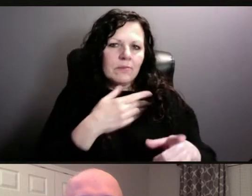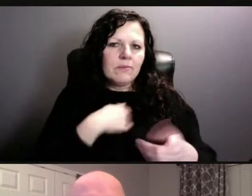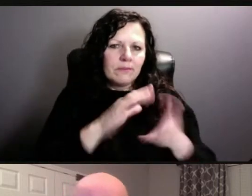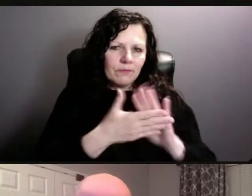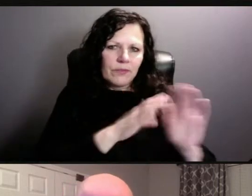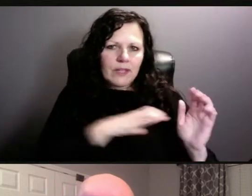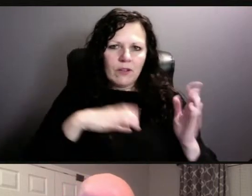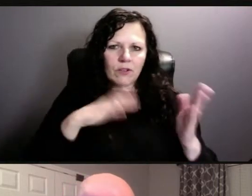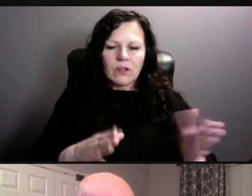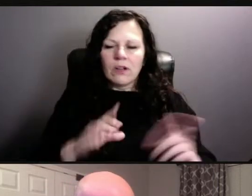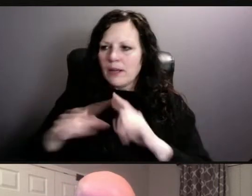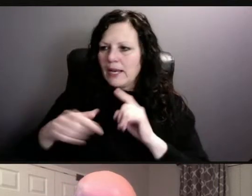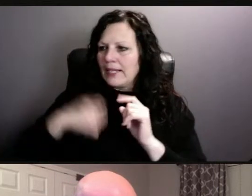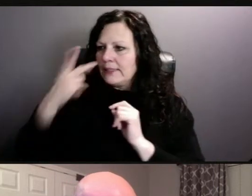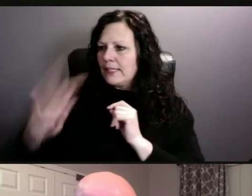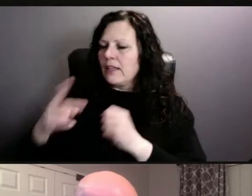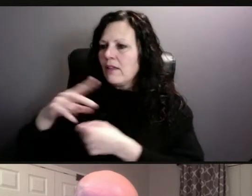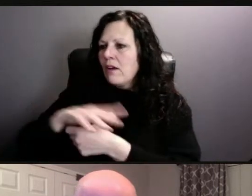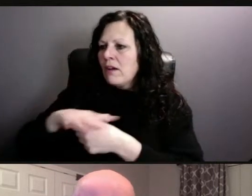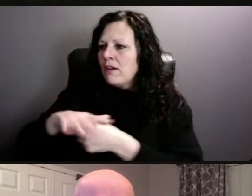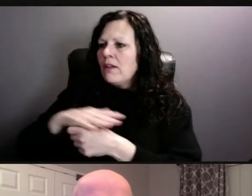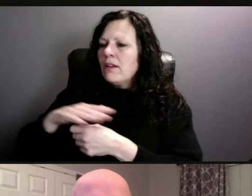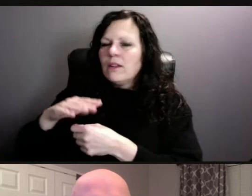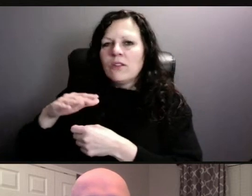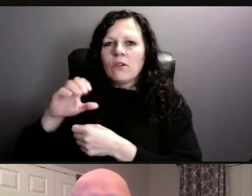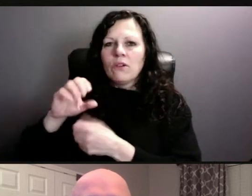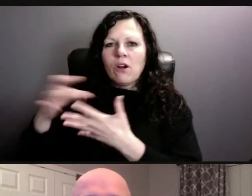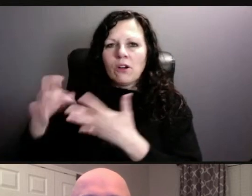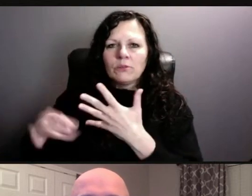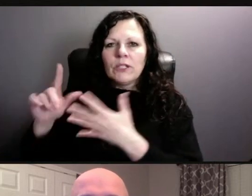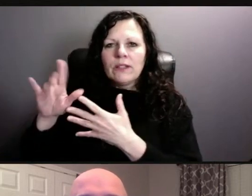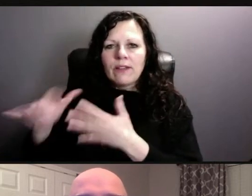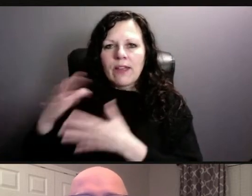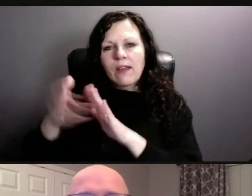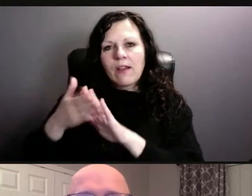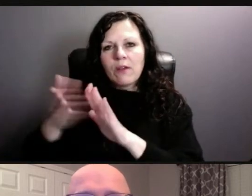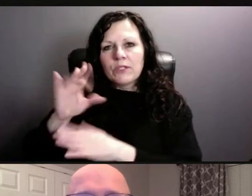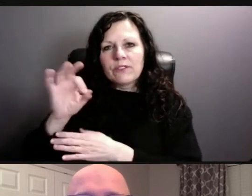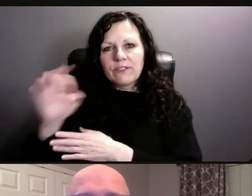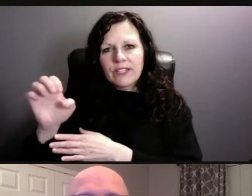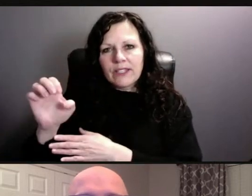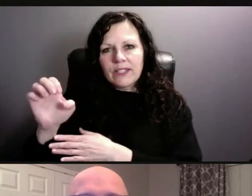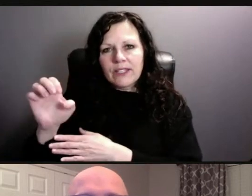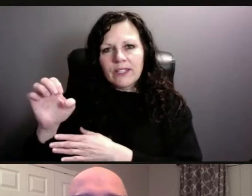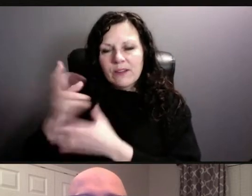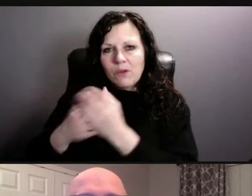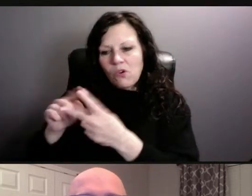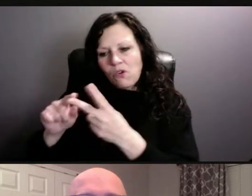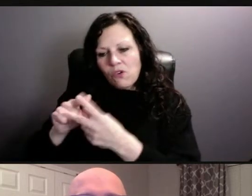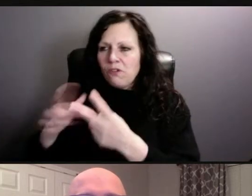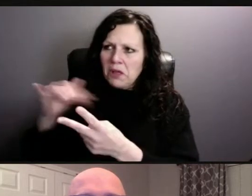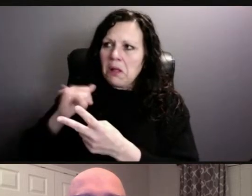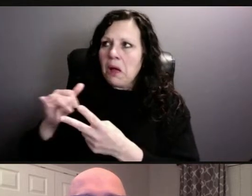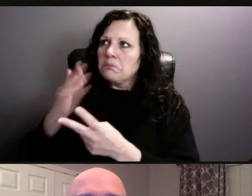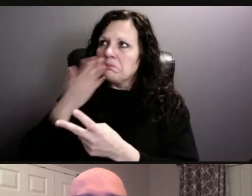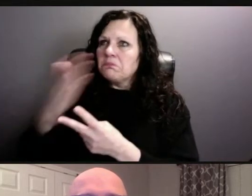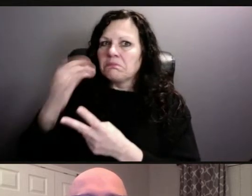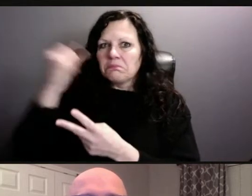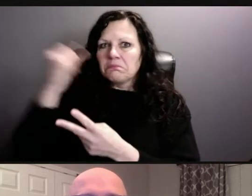YEAR'S BUDGET COMMITTEE WHICH PREDATE MY TIME AT COUNCIL I